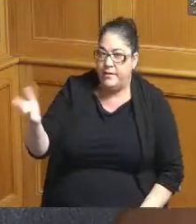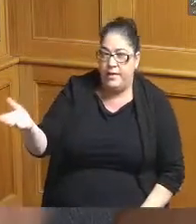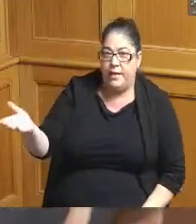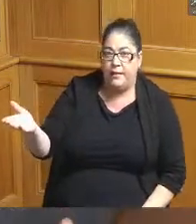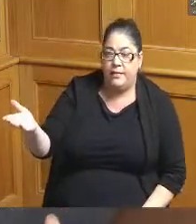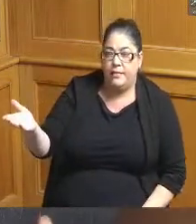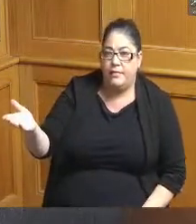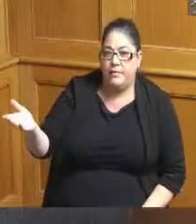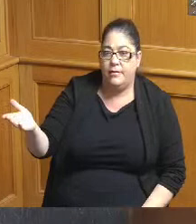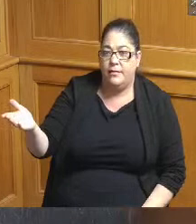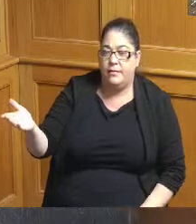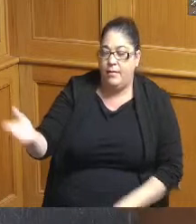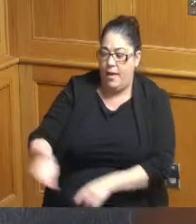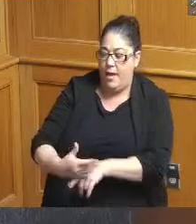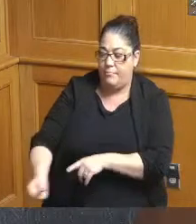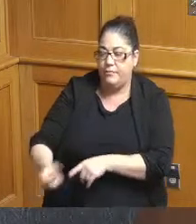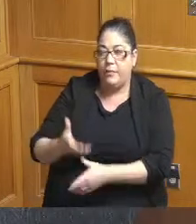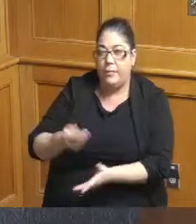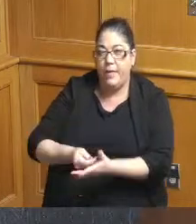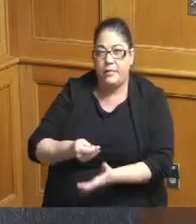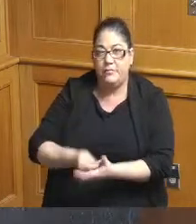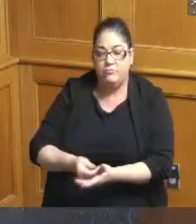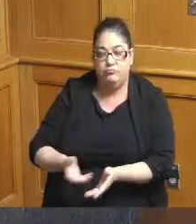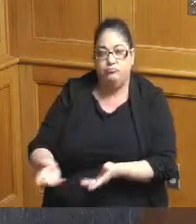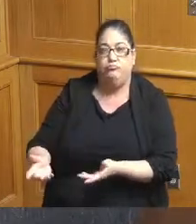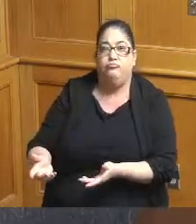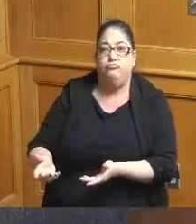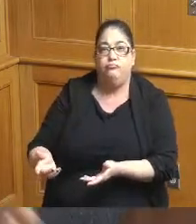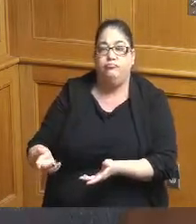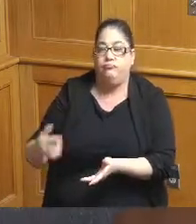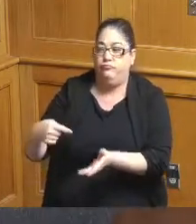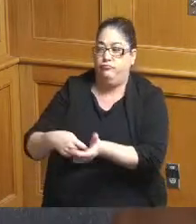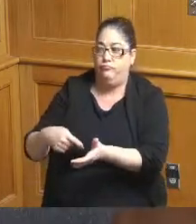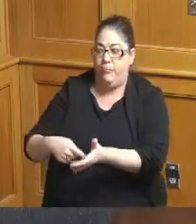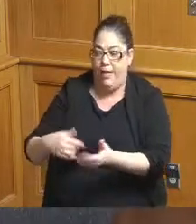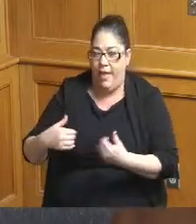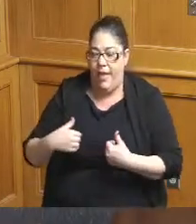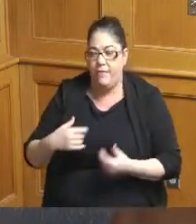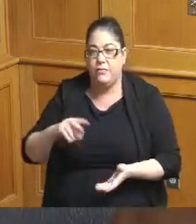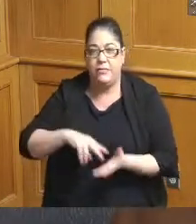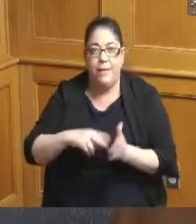of emptied out if you will and they've got that debt so they don't have a lot of extra capacity